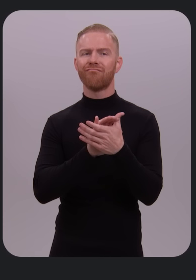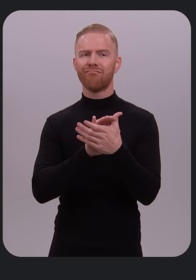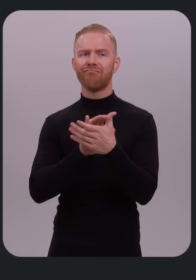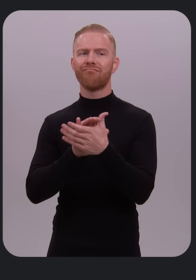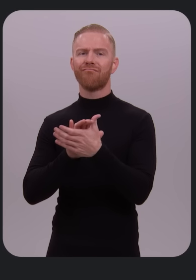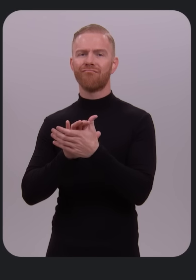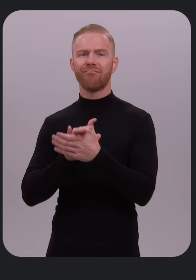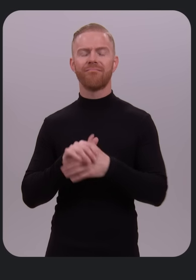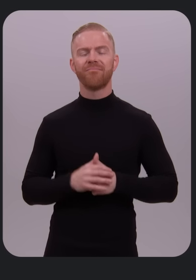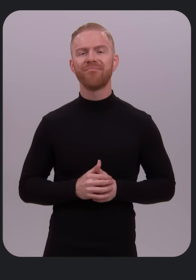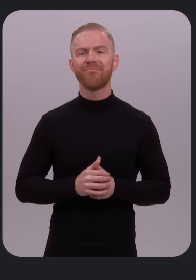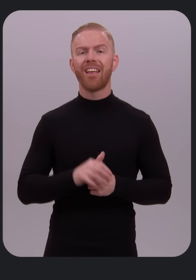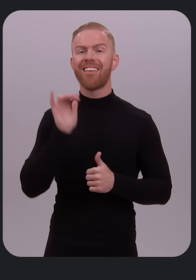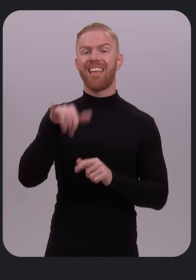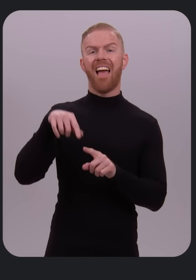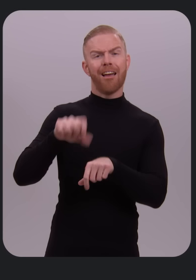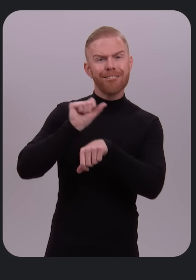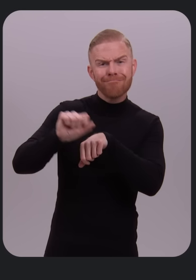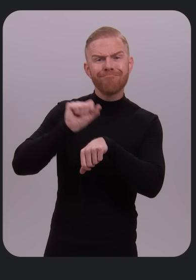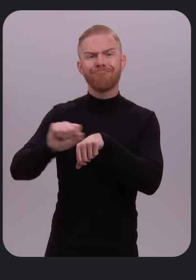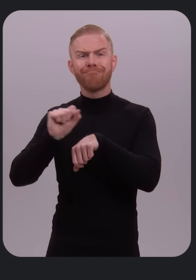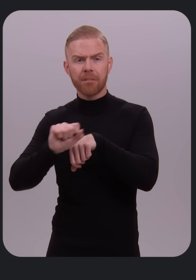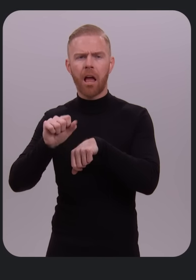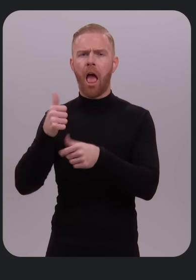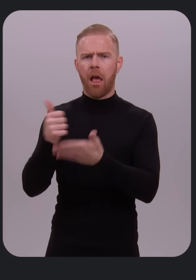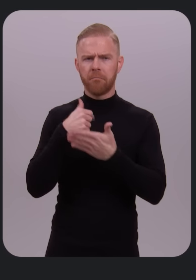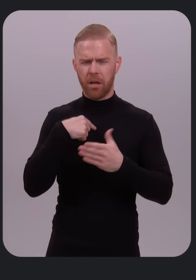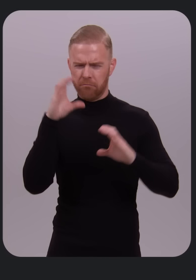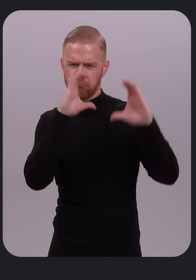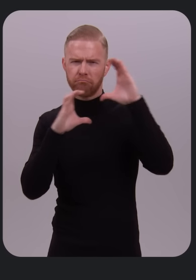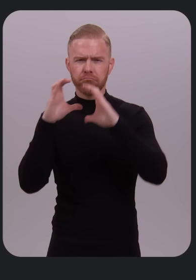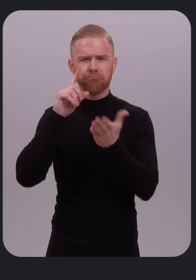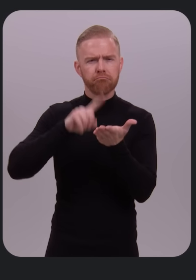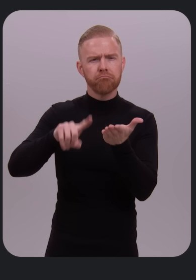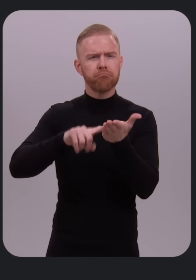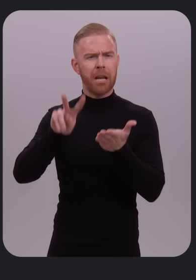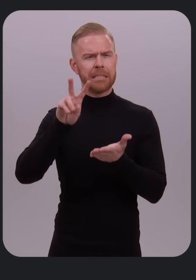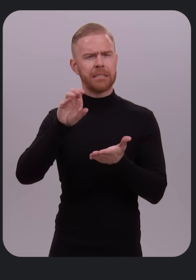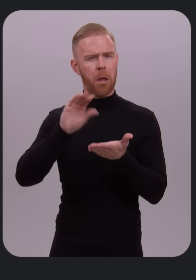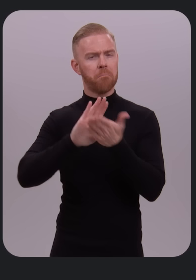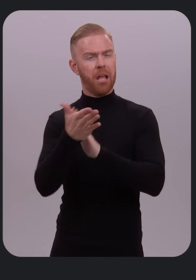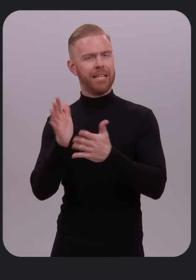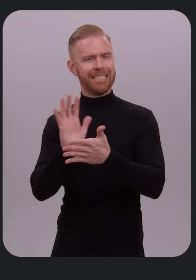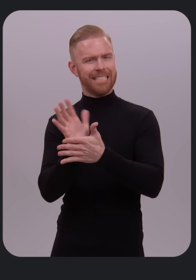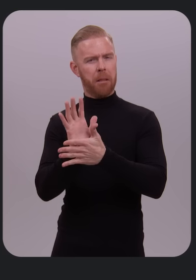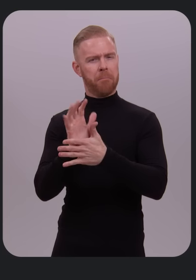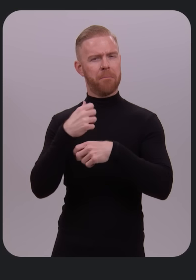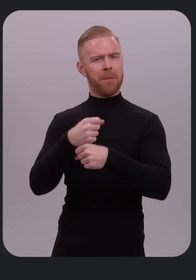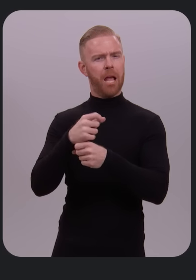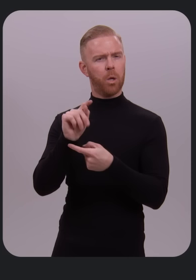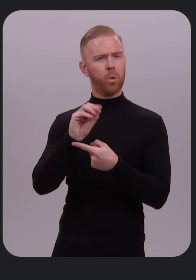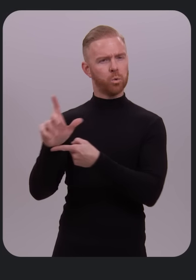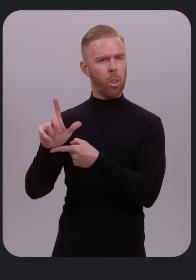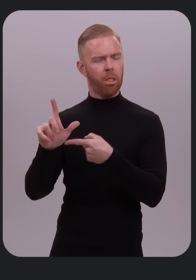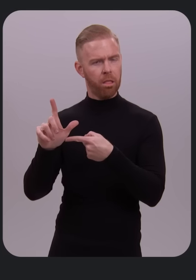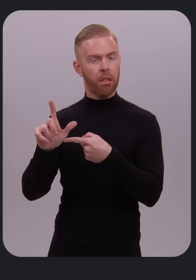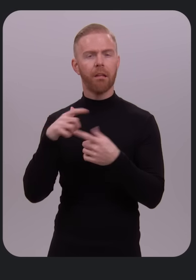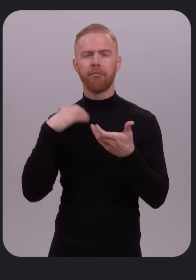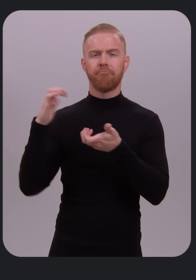Our collaboration efforts have also helped us explore Veo as a filmmaking tool. Recently, we teamed up with visionary director Darren